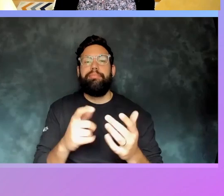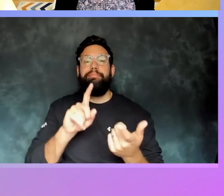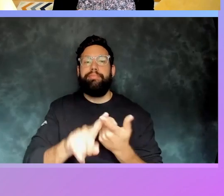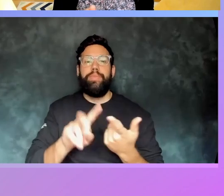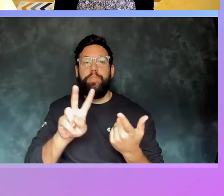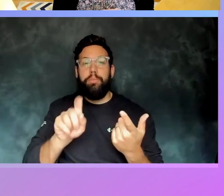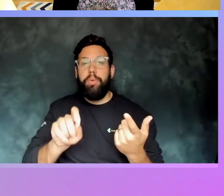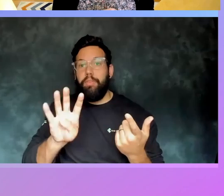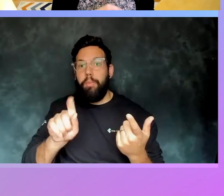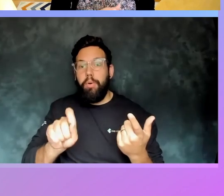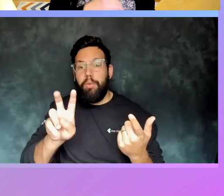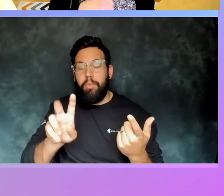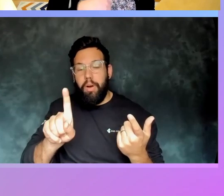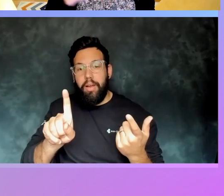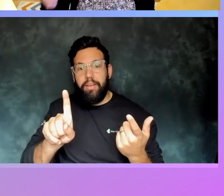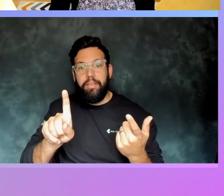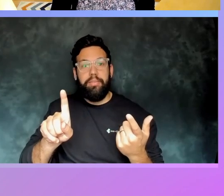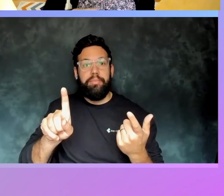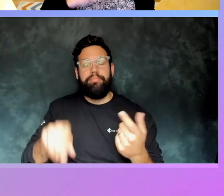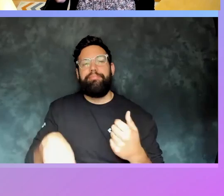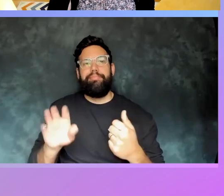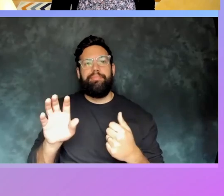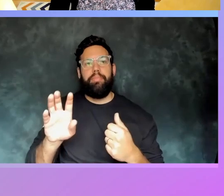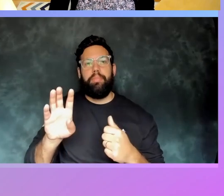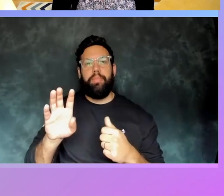technically not a fail. So if you went from an H2 to an H4,